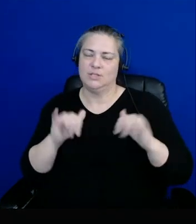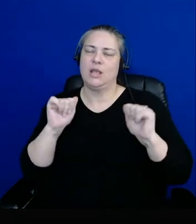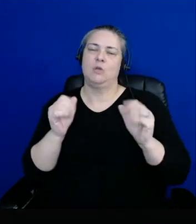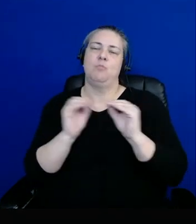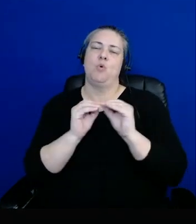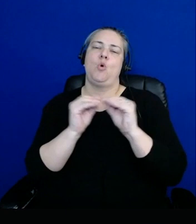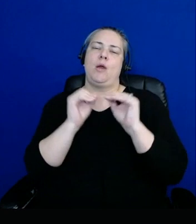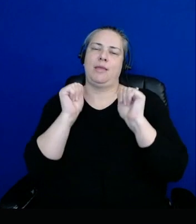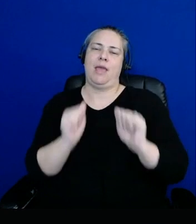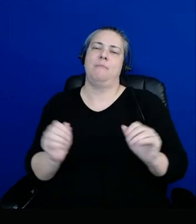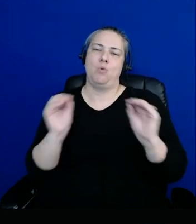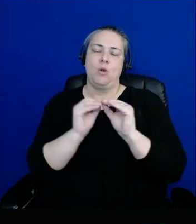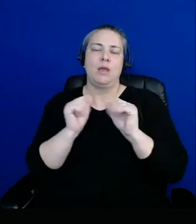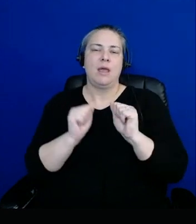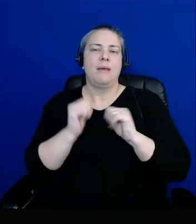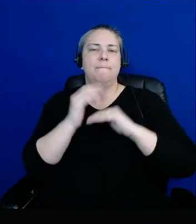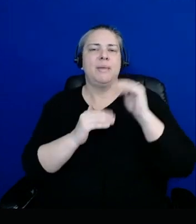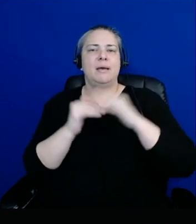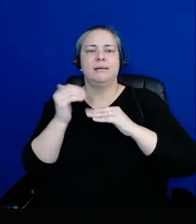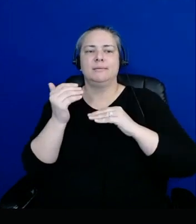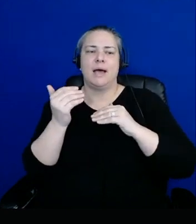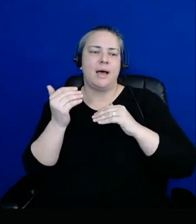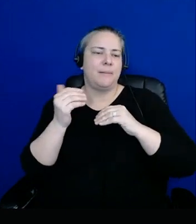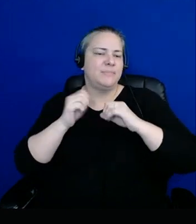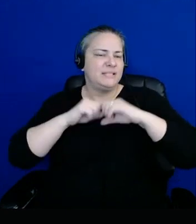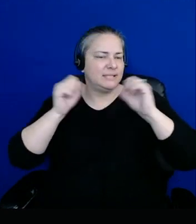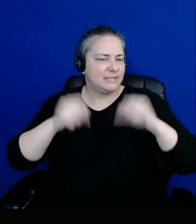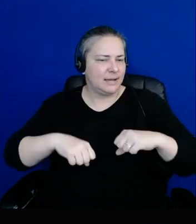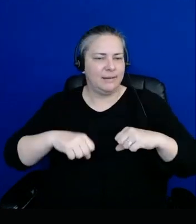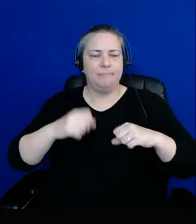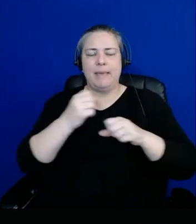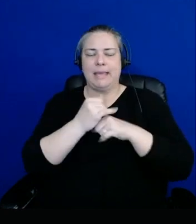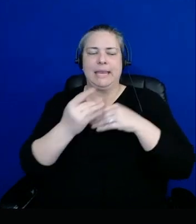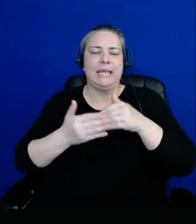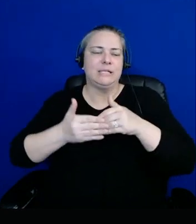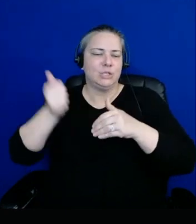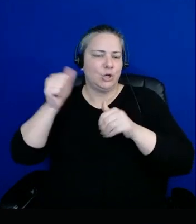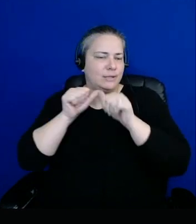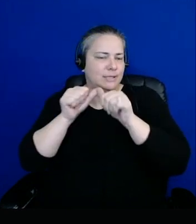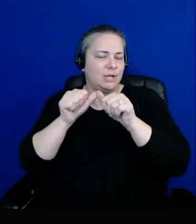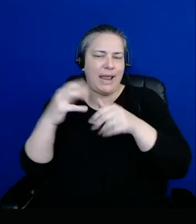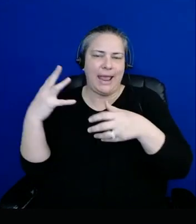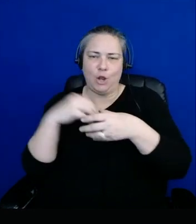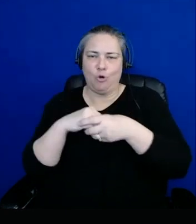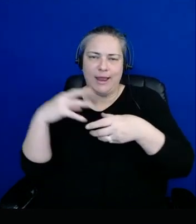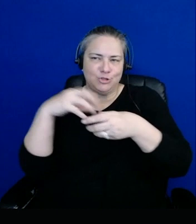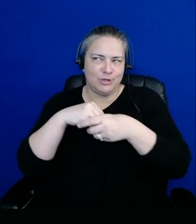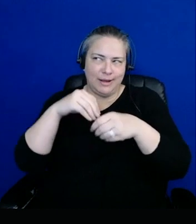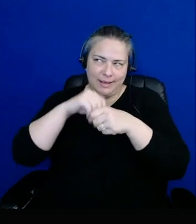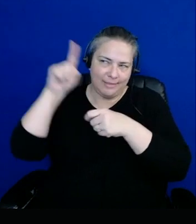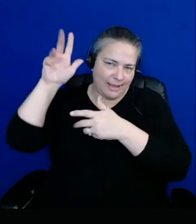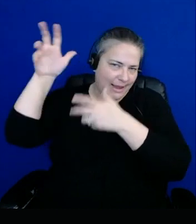future. Distributed build systems make a lot more sense, making it easier to do continuous integration in the cloud,